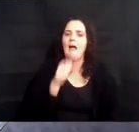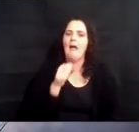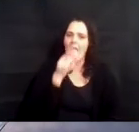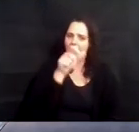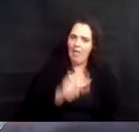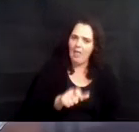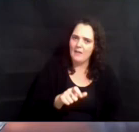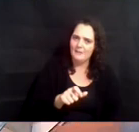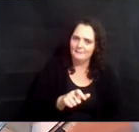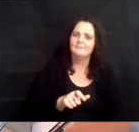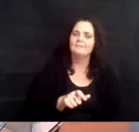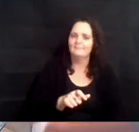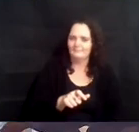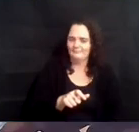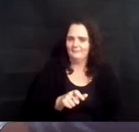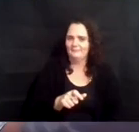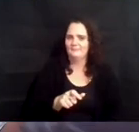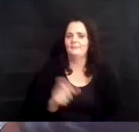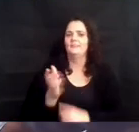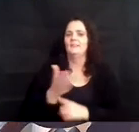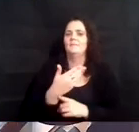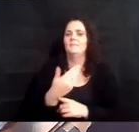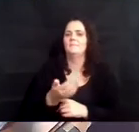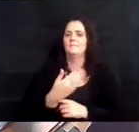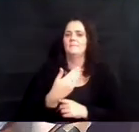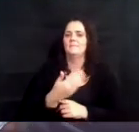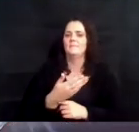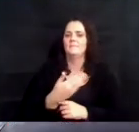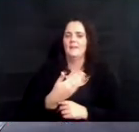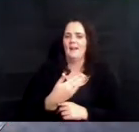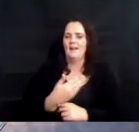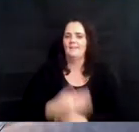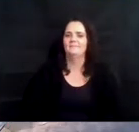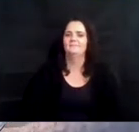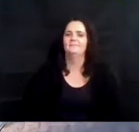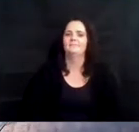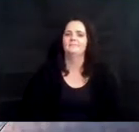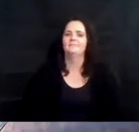Okay, I've got my banner, right there, and I've